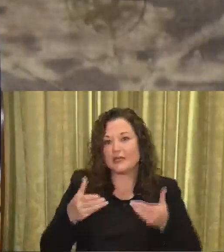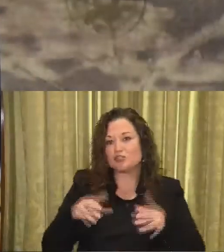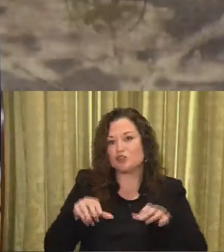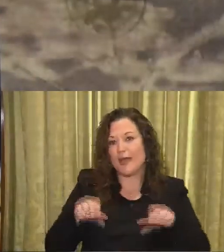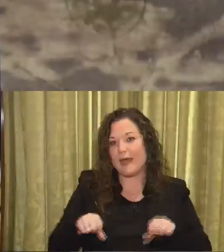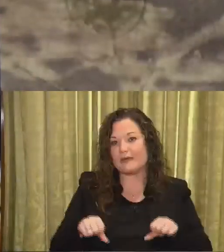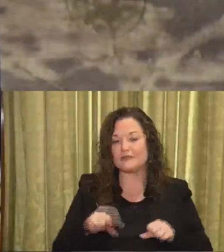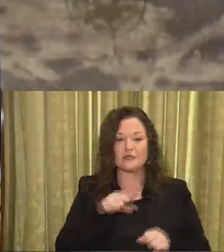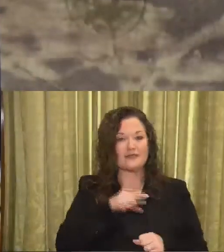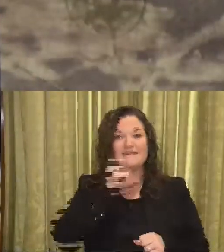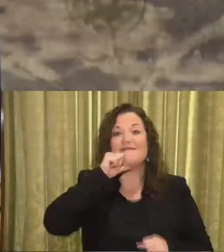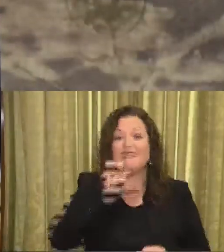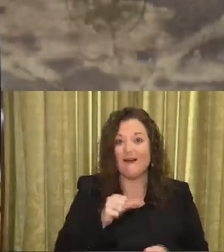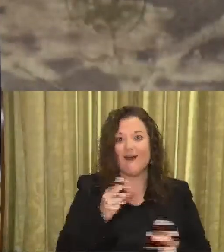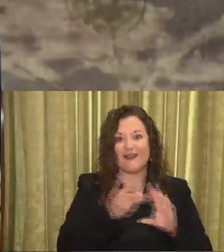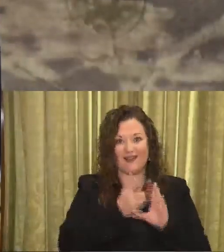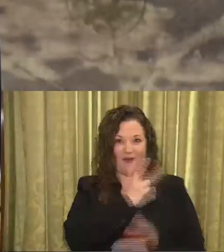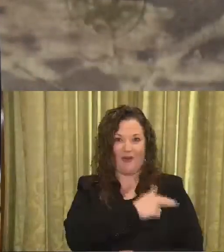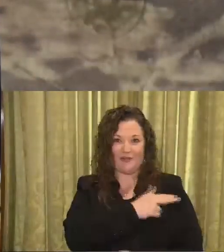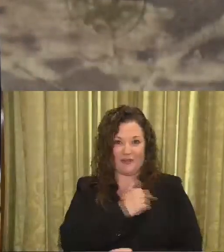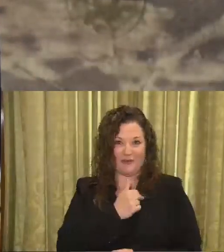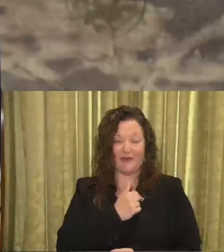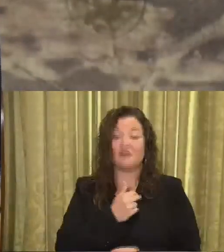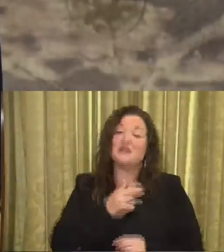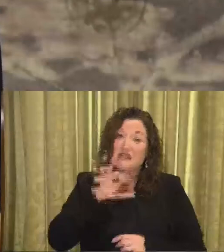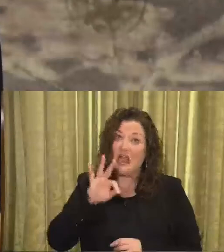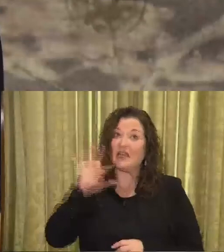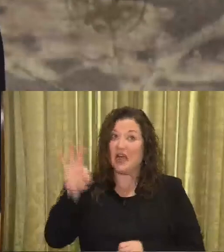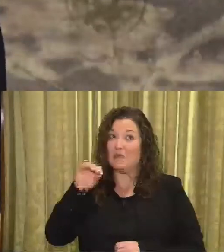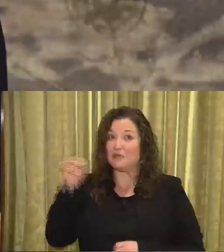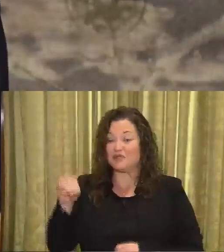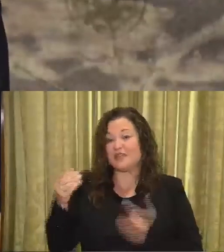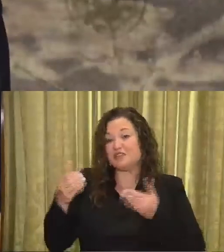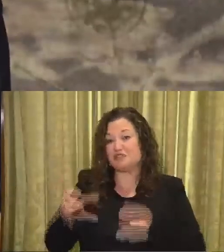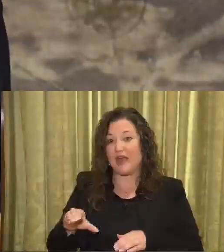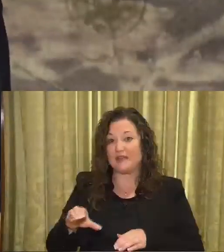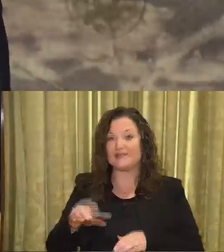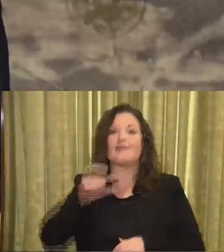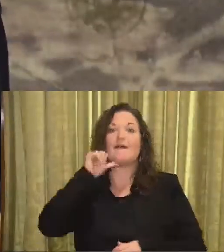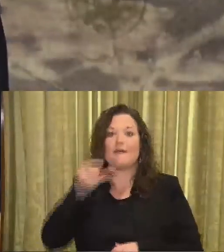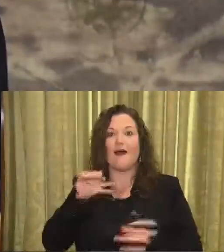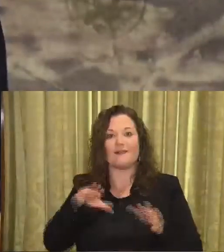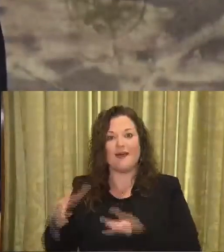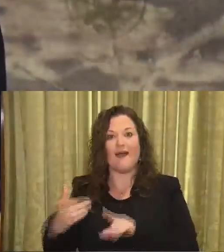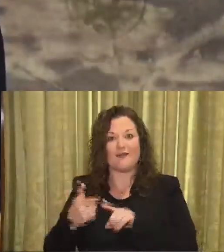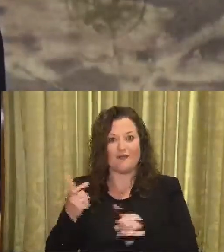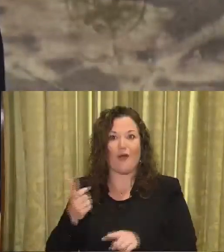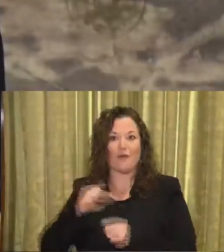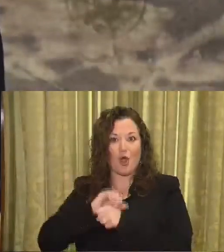chance you're not going to die from it. Now the lads are not that way. If you get COVID and haven't